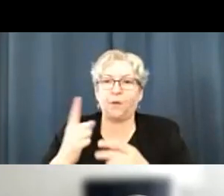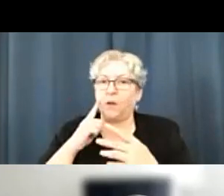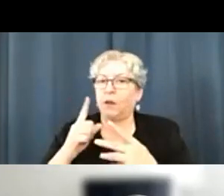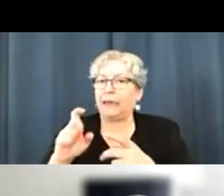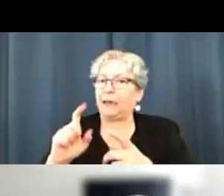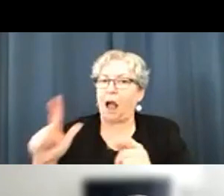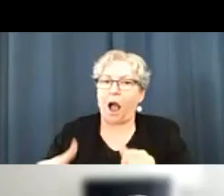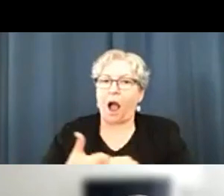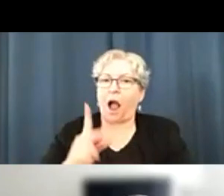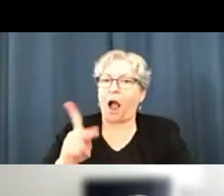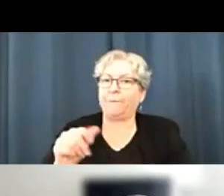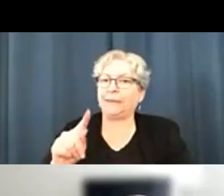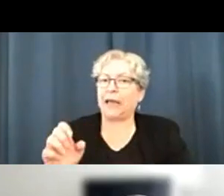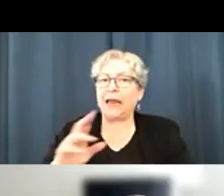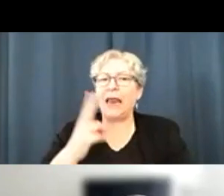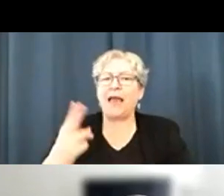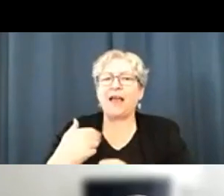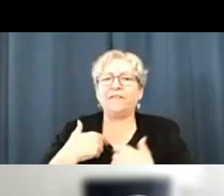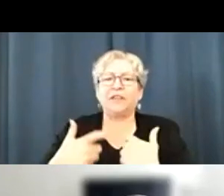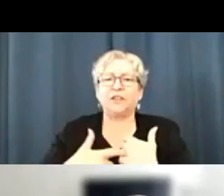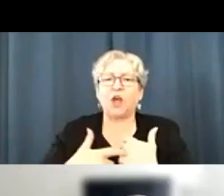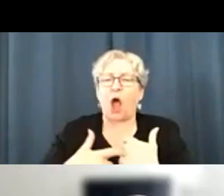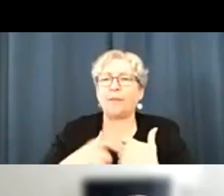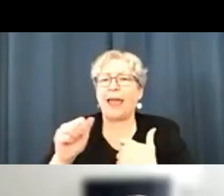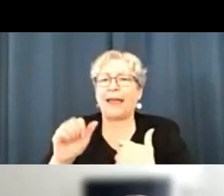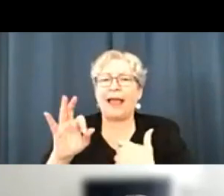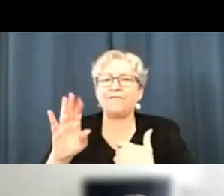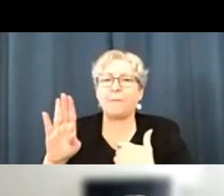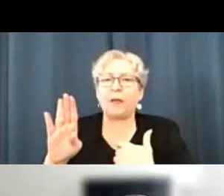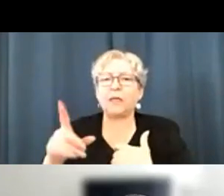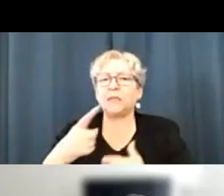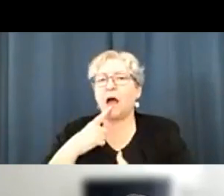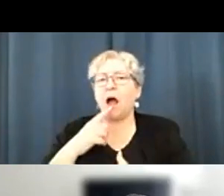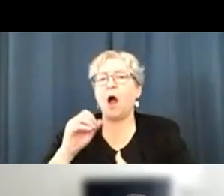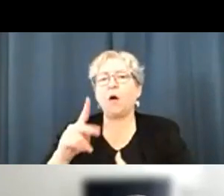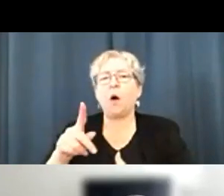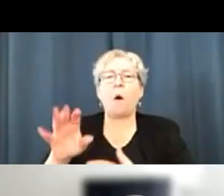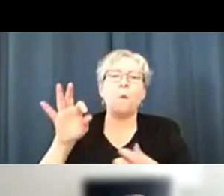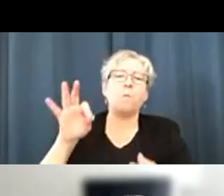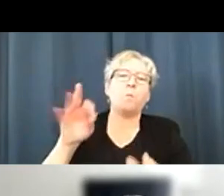and there is never a time that AFB or anyone's gonna be like, "Okay, you're perfect, you're done."